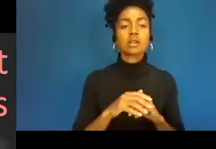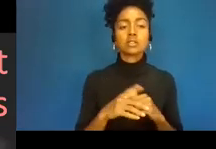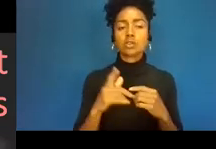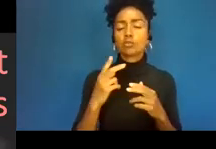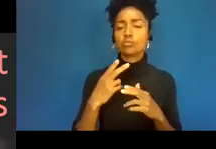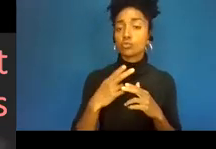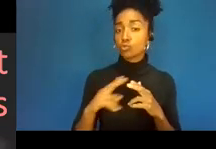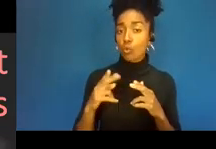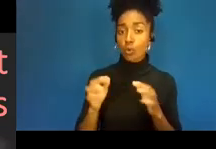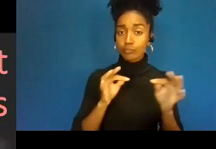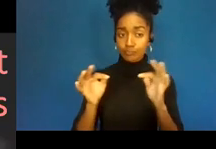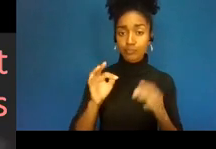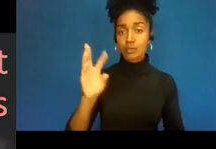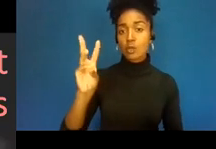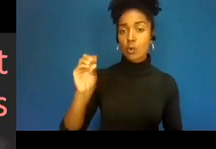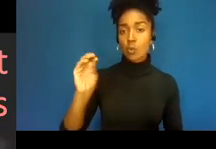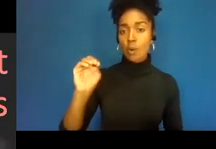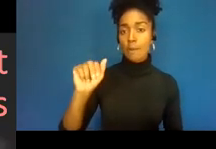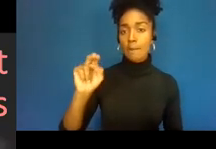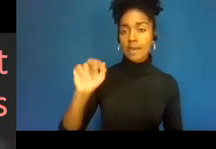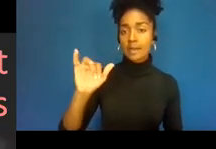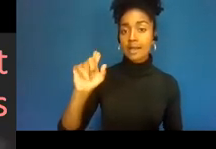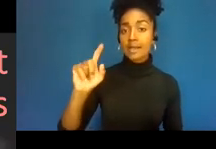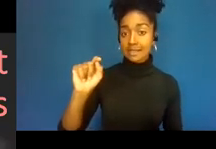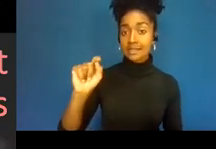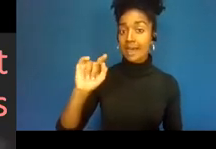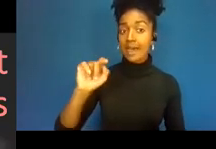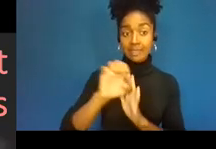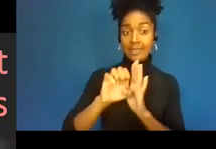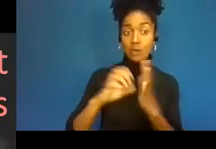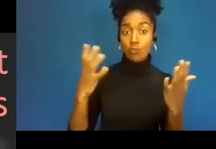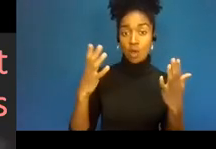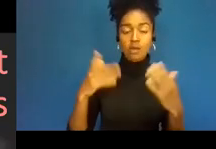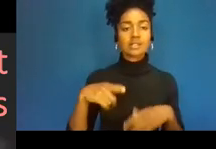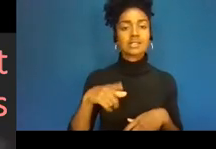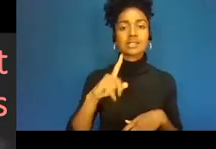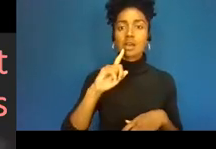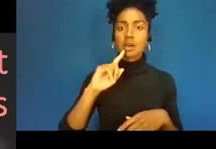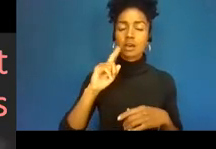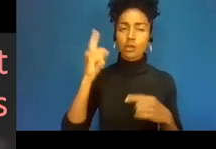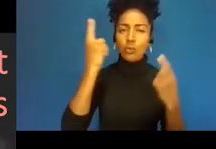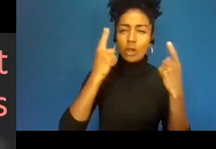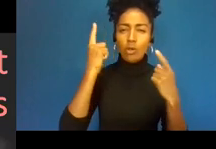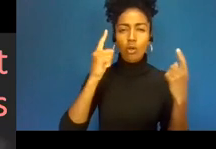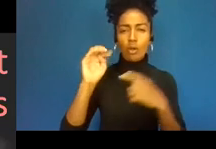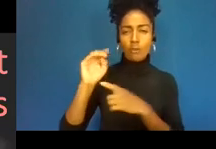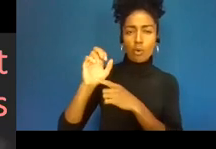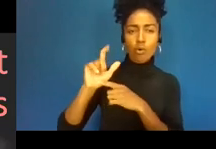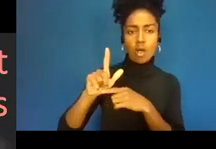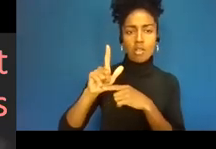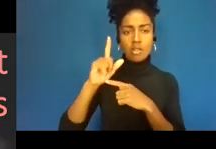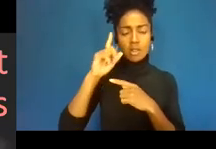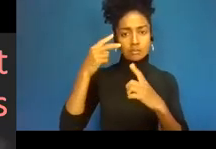womanist ethics is a critical moral standpoint for anti-racist writing center practice.